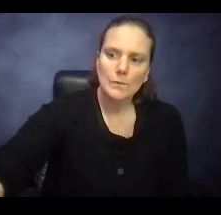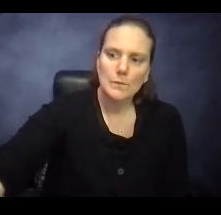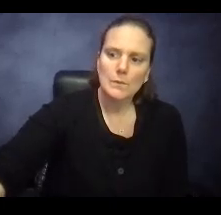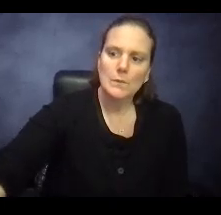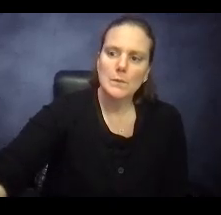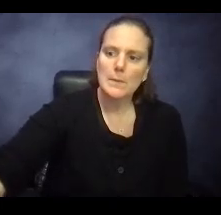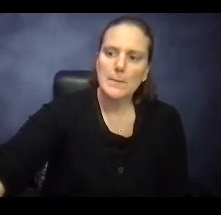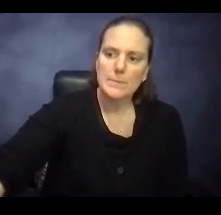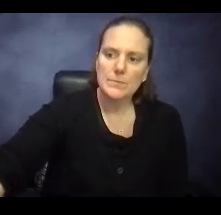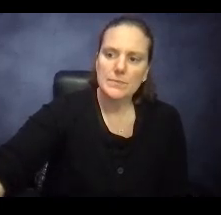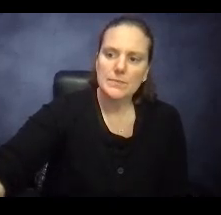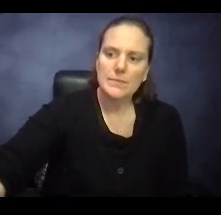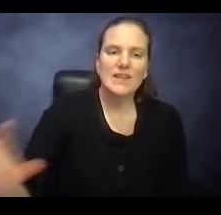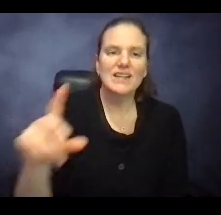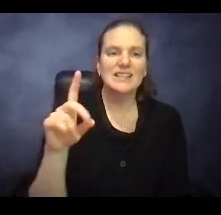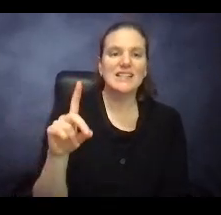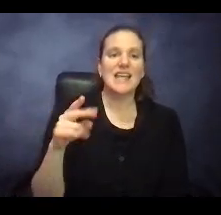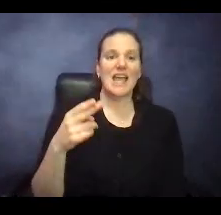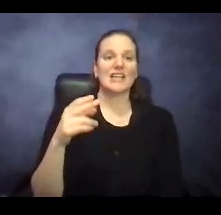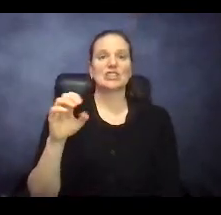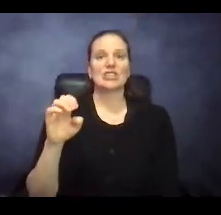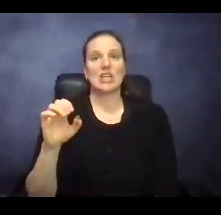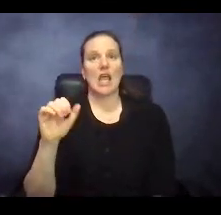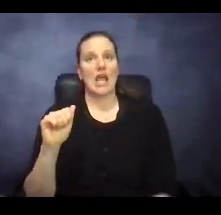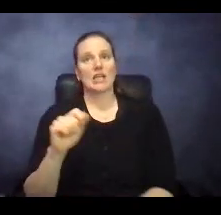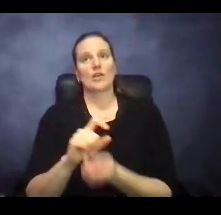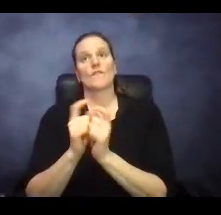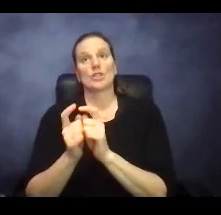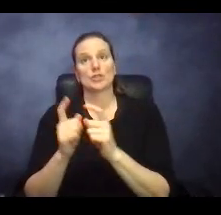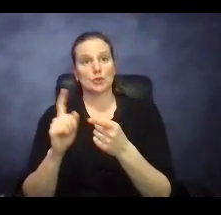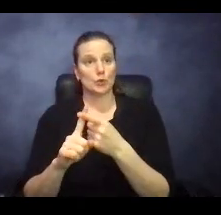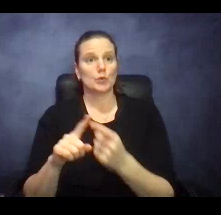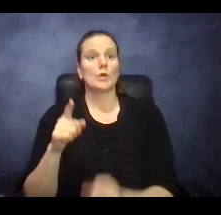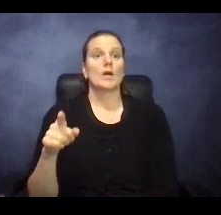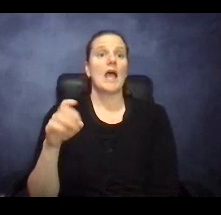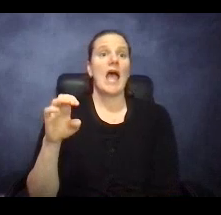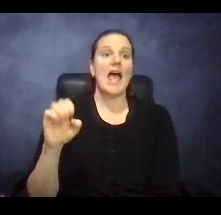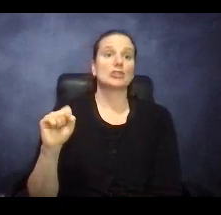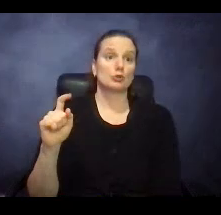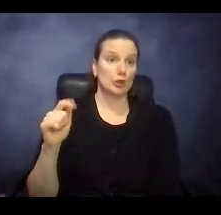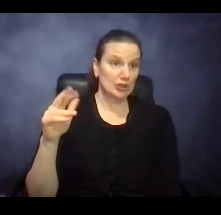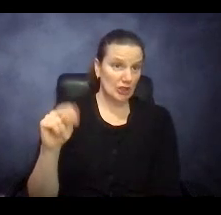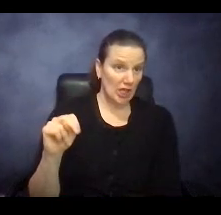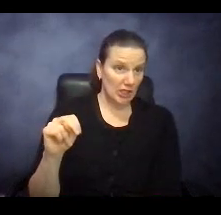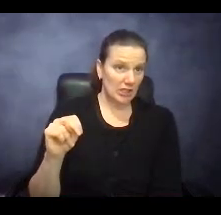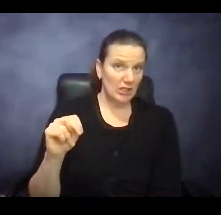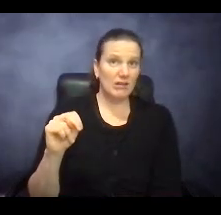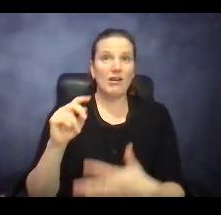which is one of the forms of estrogen. This is testosterone, this is your progesterone and then cortisol.